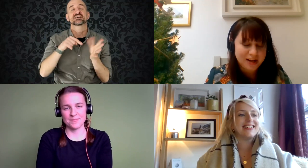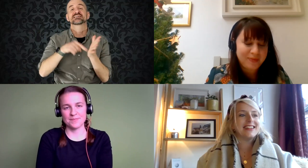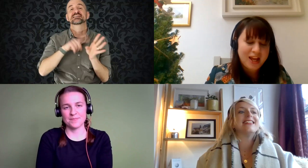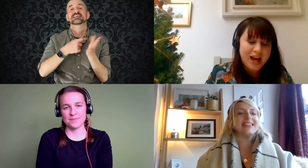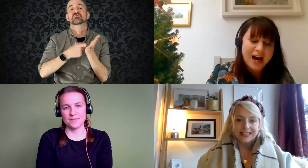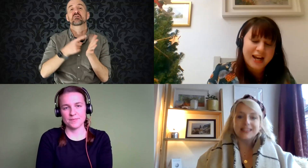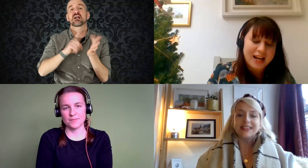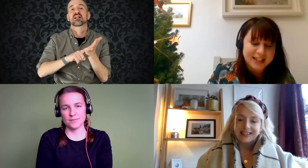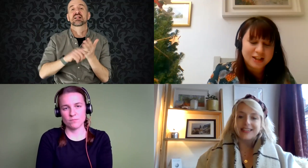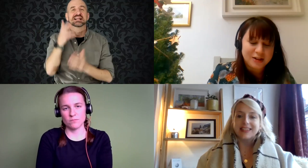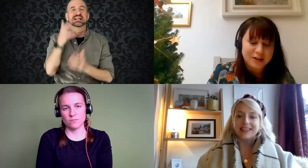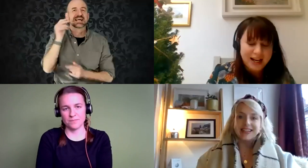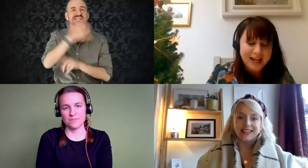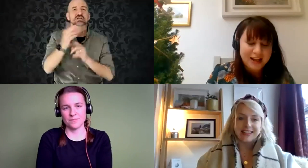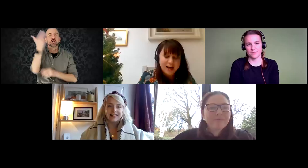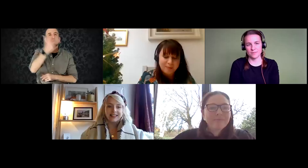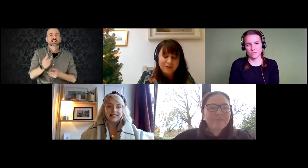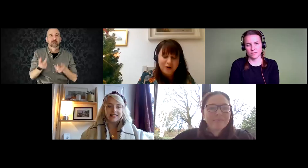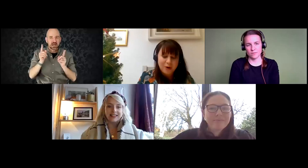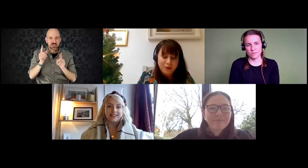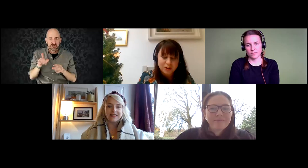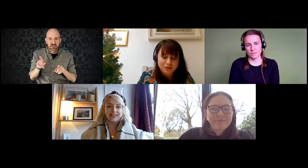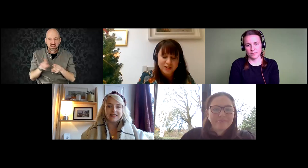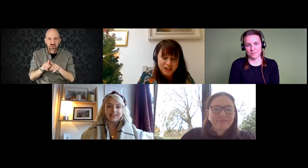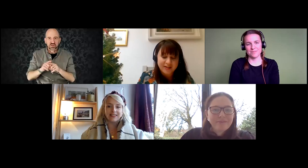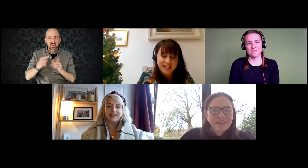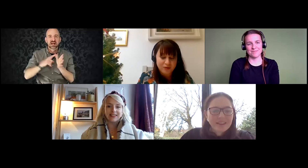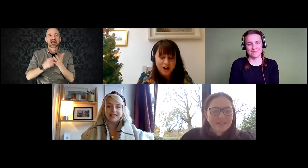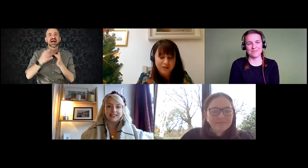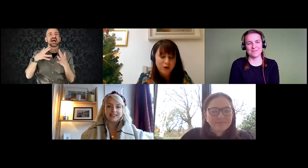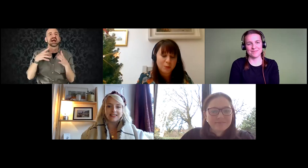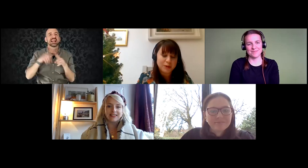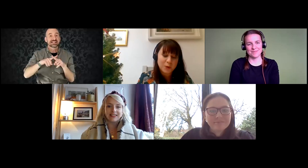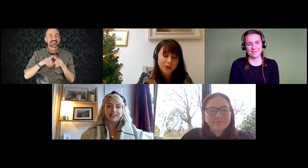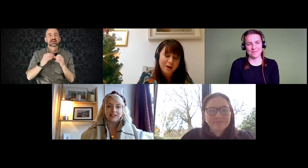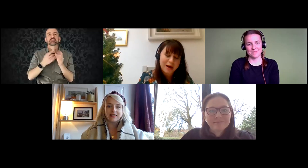ourselves, but we want to work with people and share all of those expert experiences and